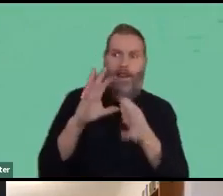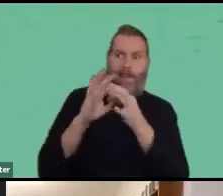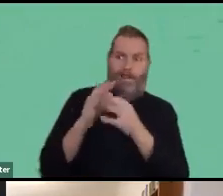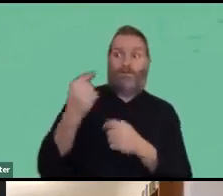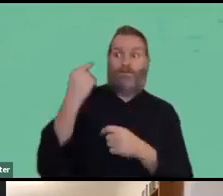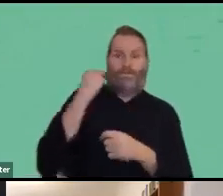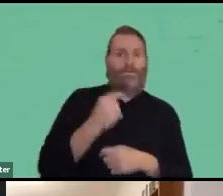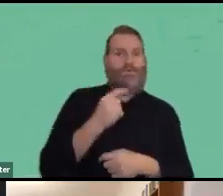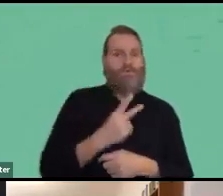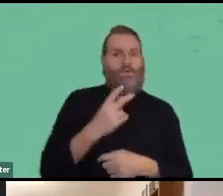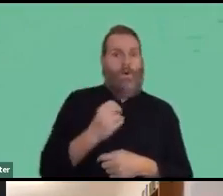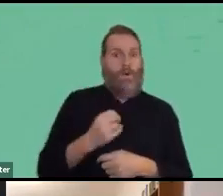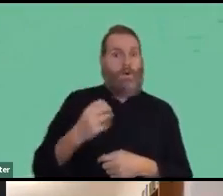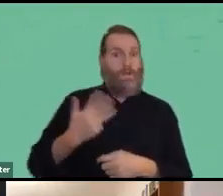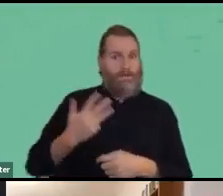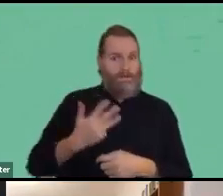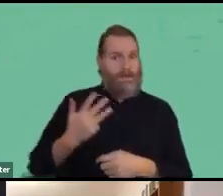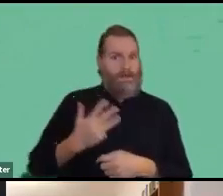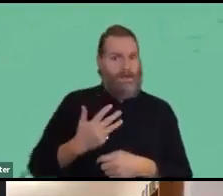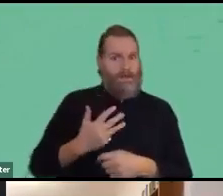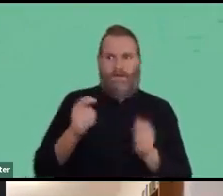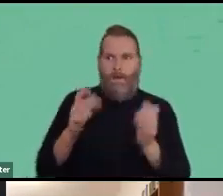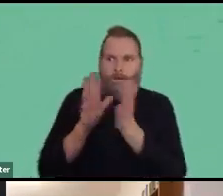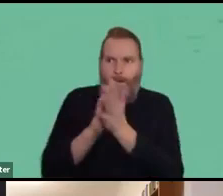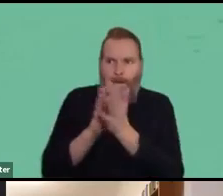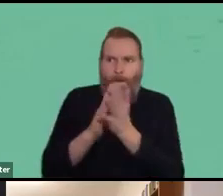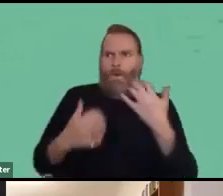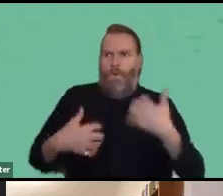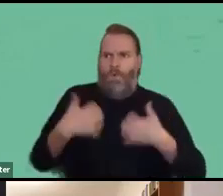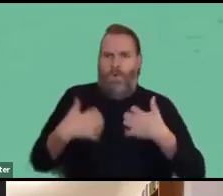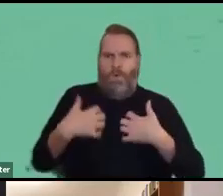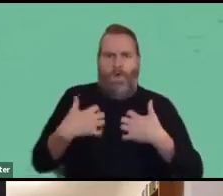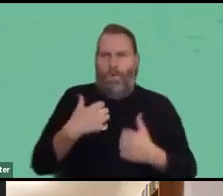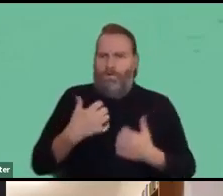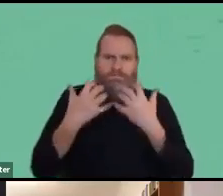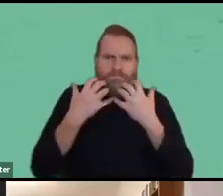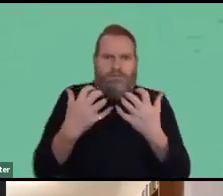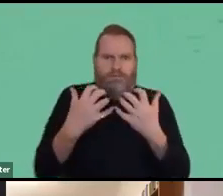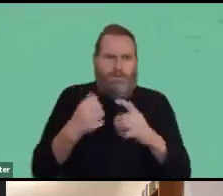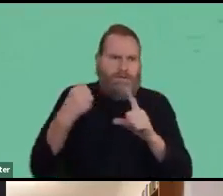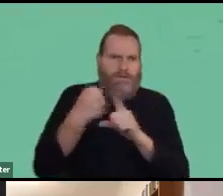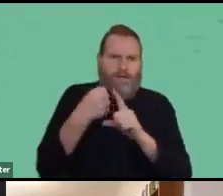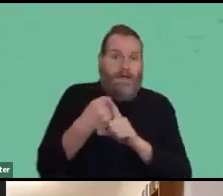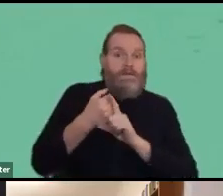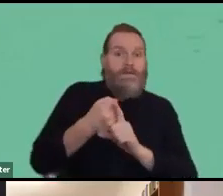there's plenty of fresh blood willing to stand up for all our workers to ensure that they get